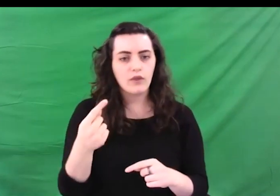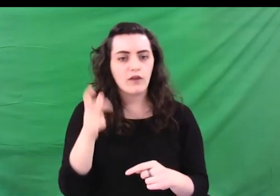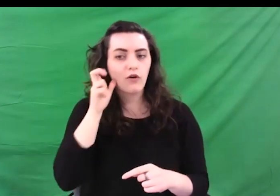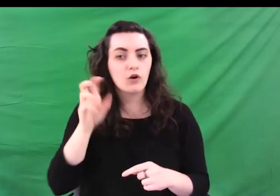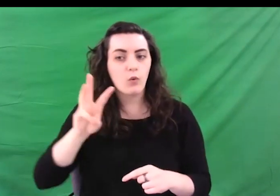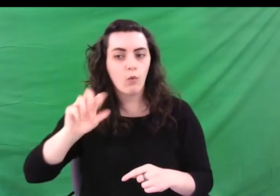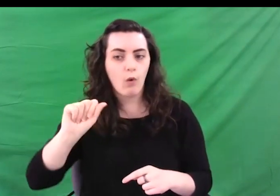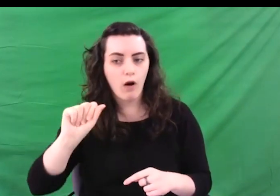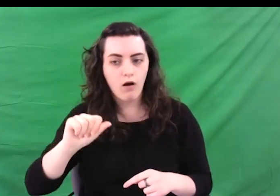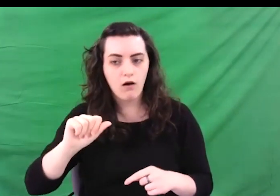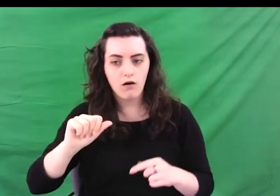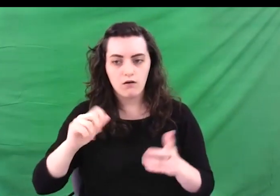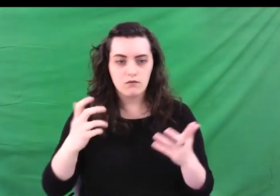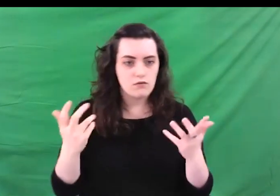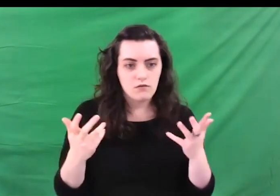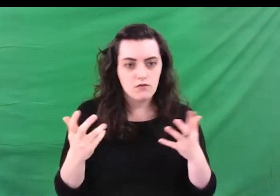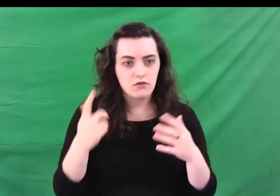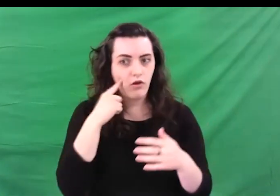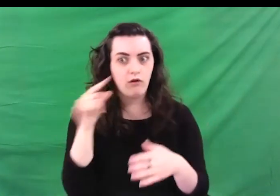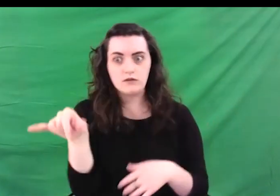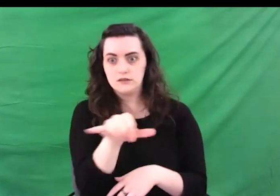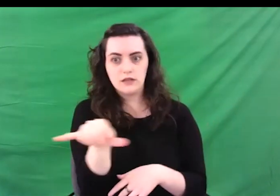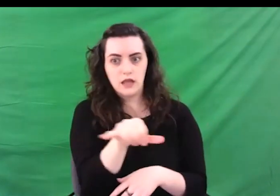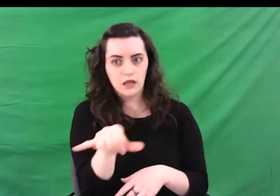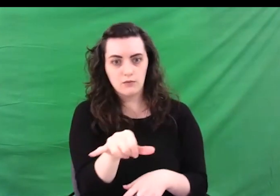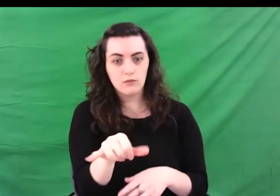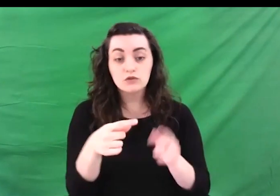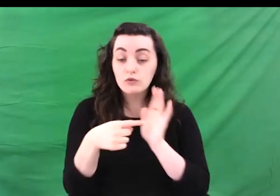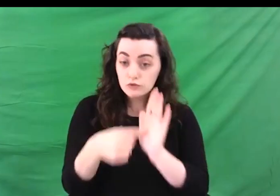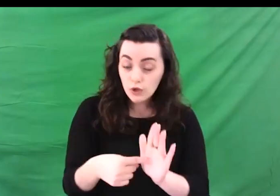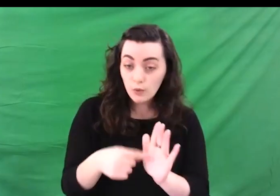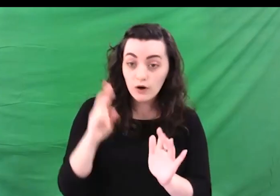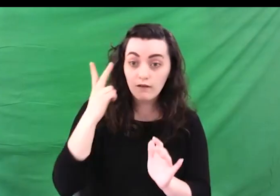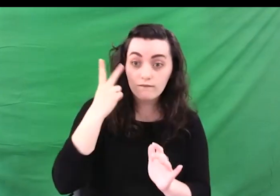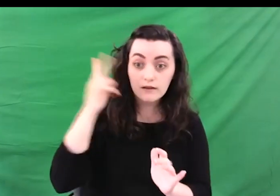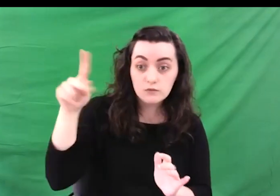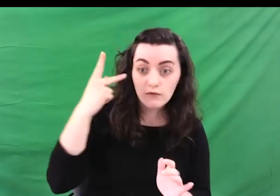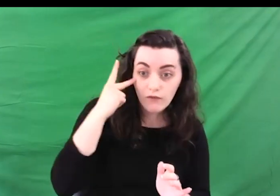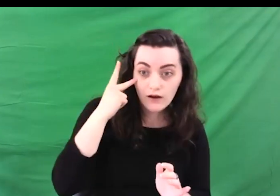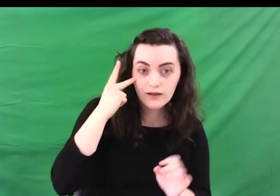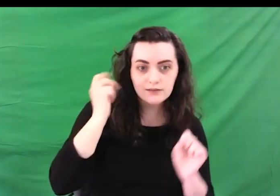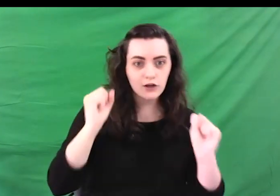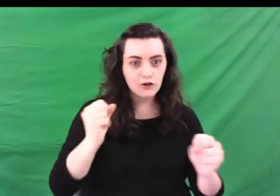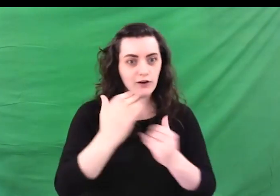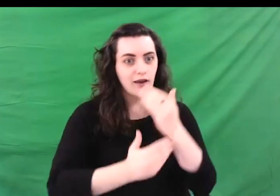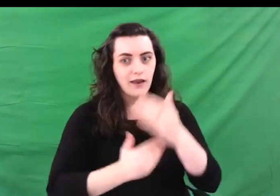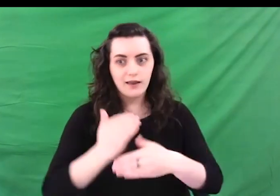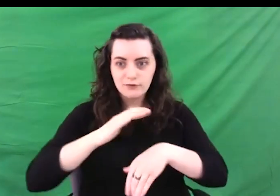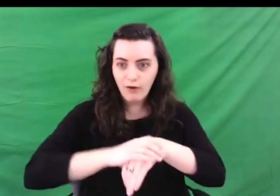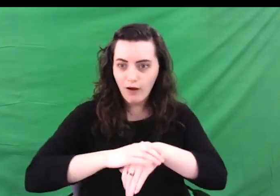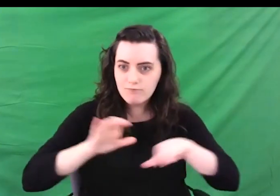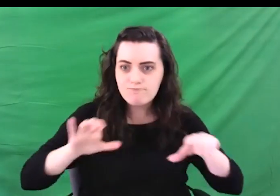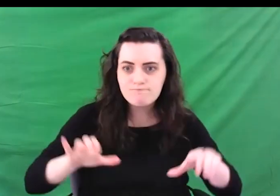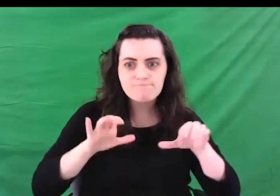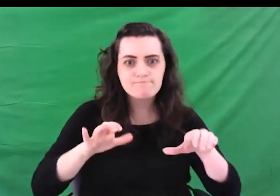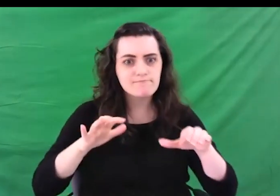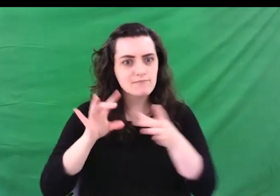But when we showed her the visual phonics and she could she could kinesthetically do them, she was better able to categorize them